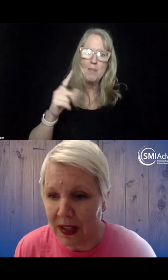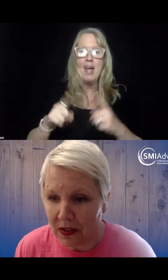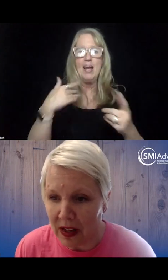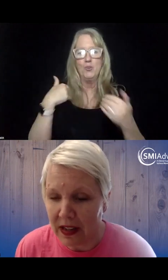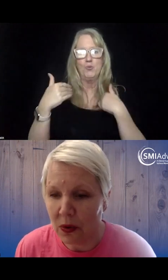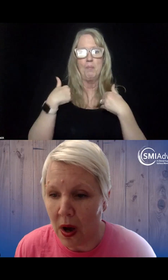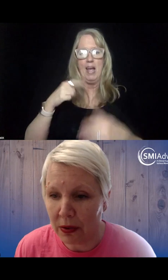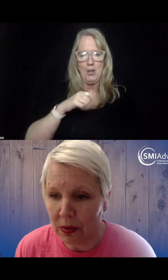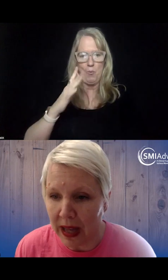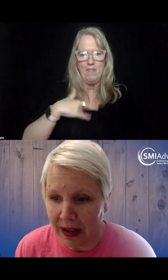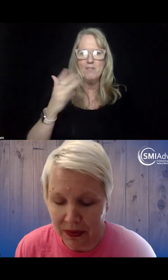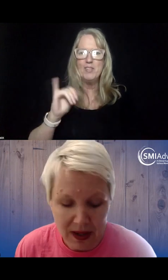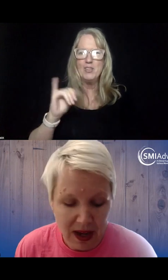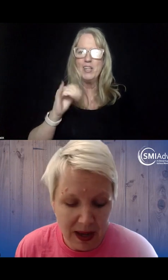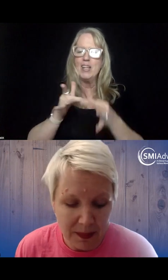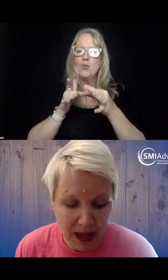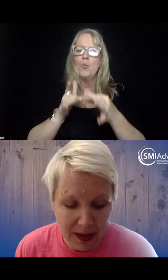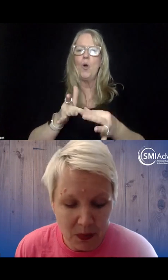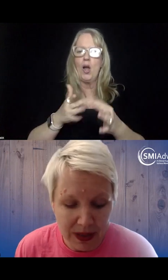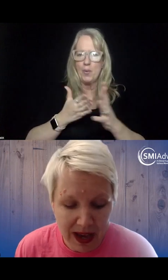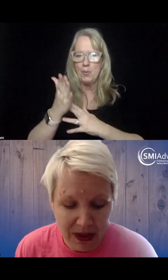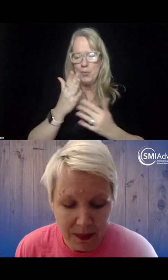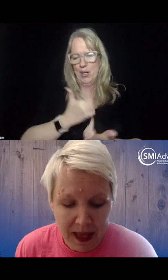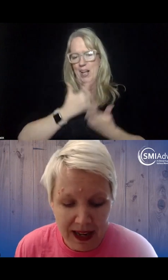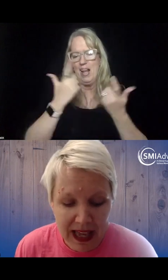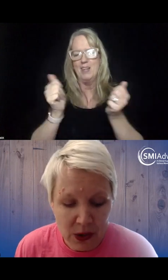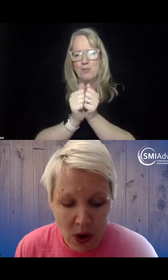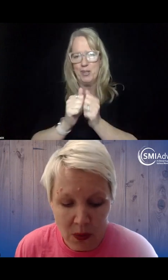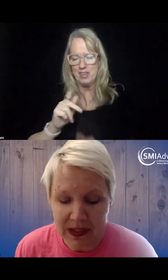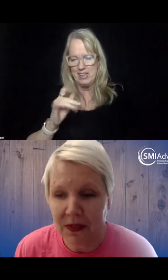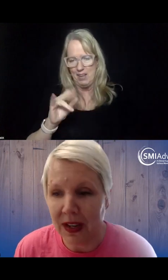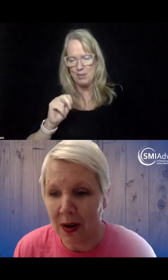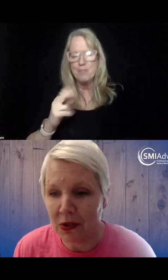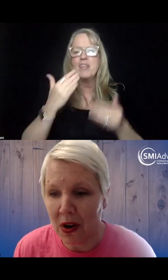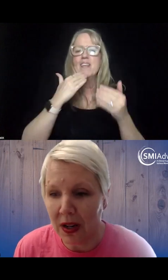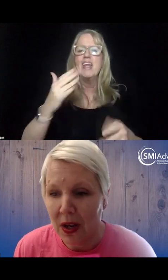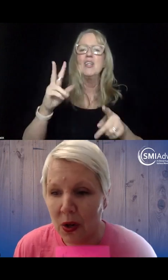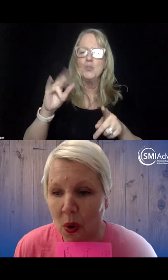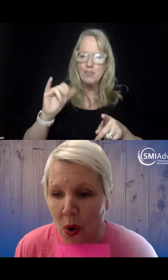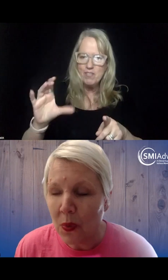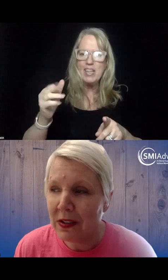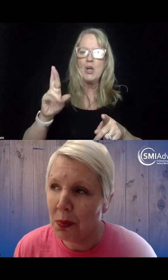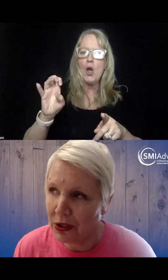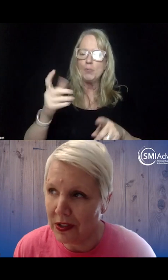FEELS LIKE TO WALK THROUGH LIFE WITH KEVIN. THANK YOU, VIC, WHO ALWAYS PUSHES